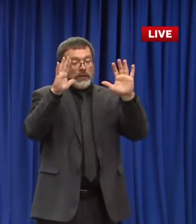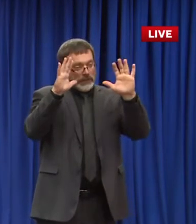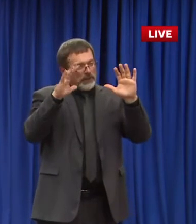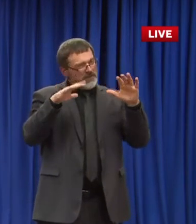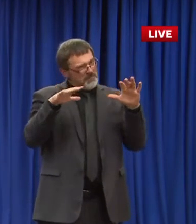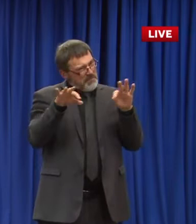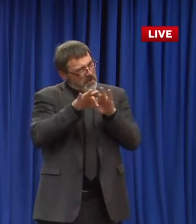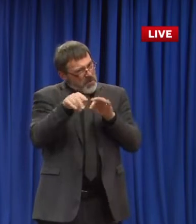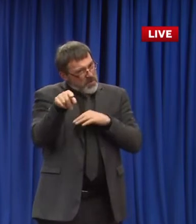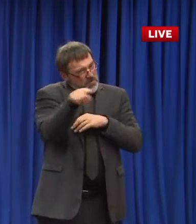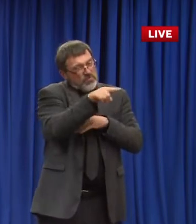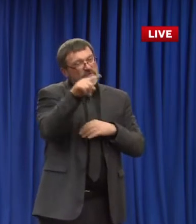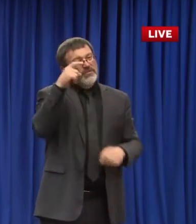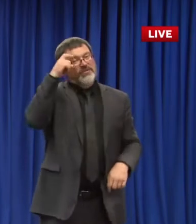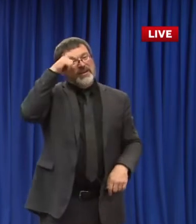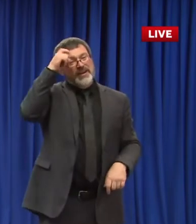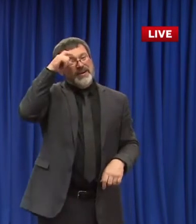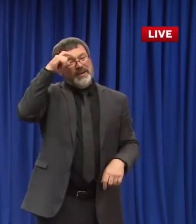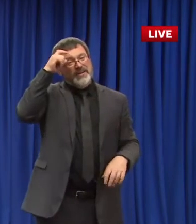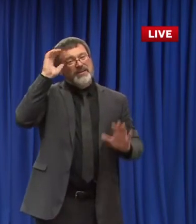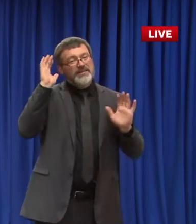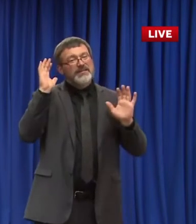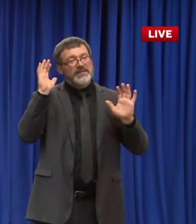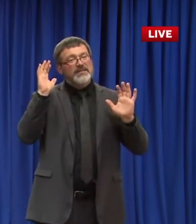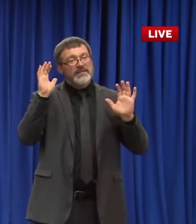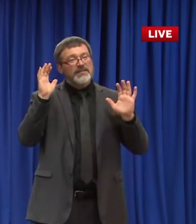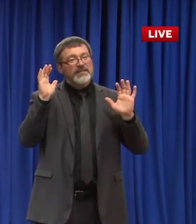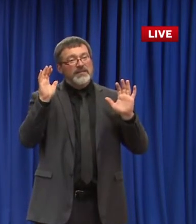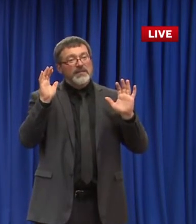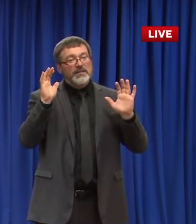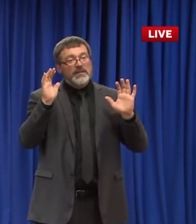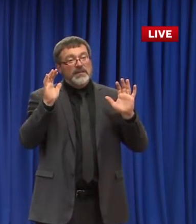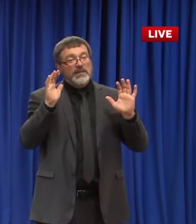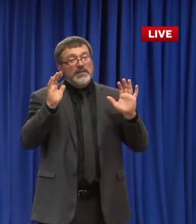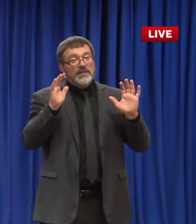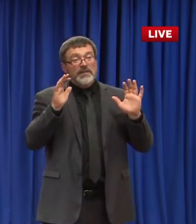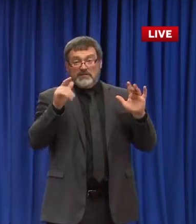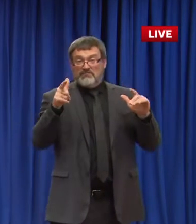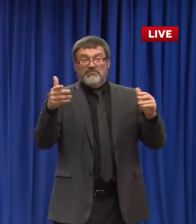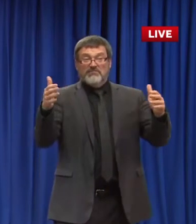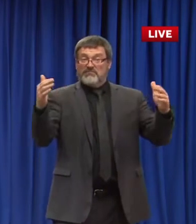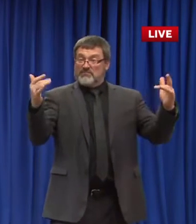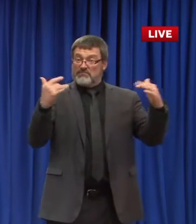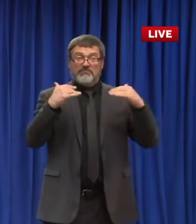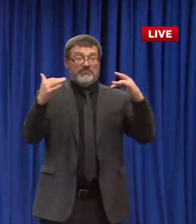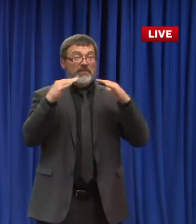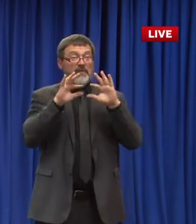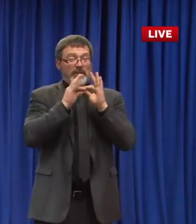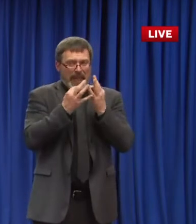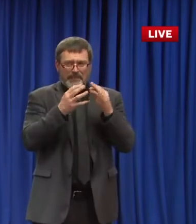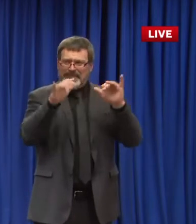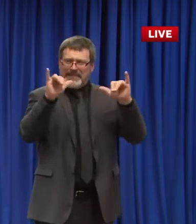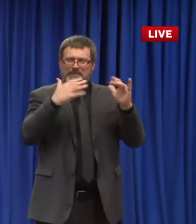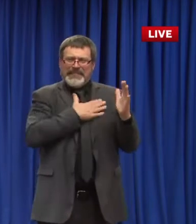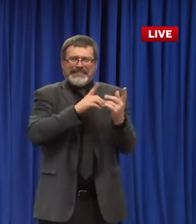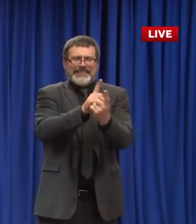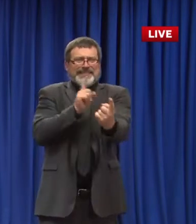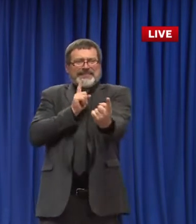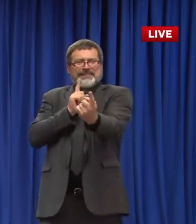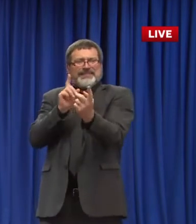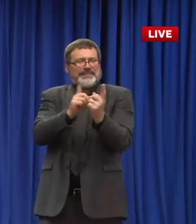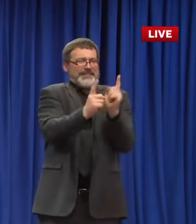WE JUST WANT PEOPLE TO BE SMART AND BE SAFE ABOUT WHAT THEY DO, YOU KNOW, ENCOURAGE EVEN AMONGST YOUR FAMILY EVEN HAVE THAT PHYSICAL DISTANCING WHEN YOU CAN WHY NOT RIGHT IF YOU CAN DO IT